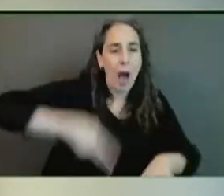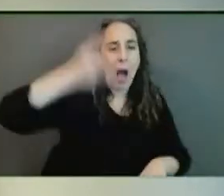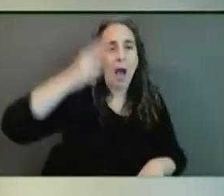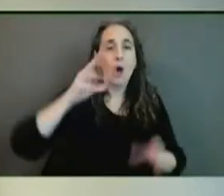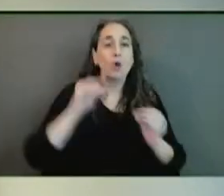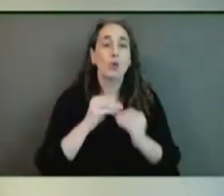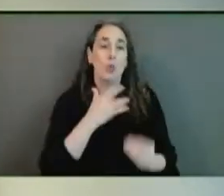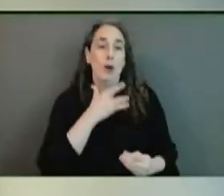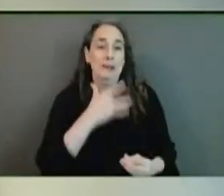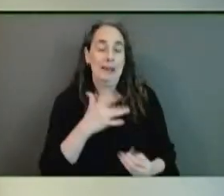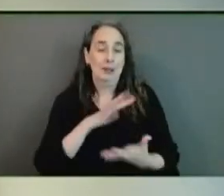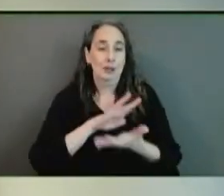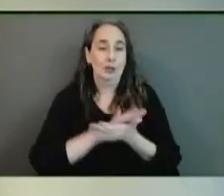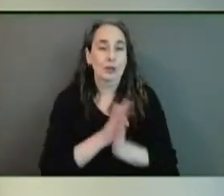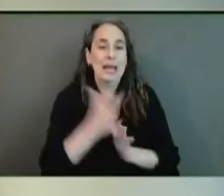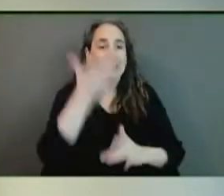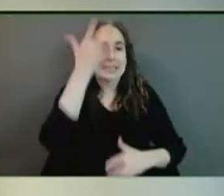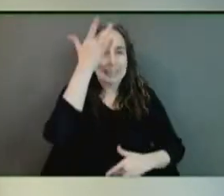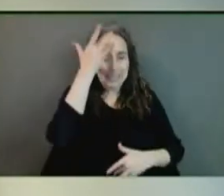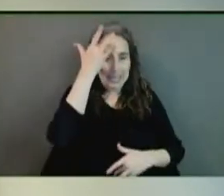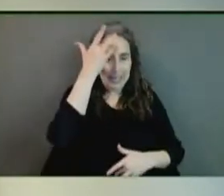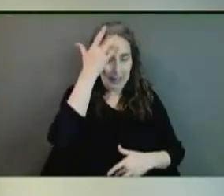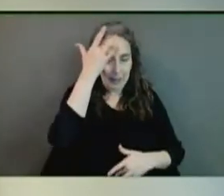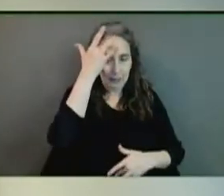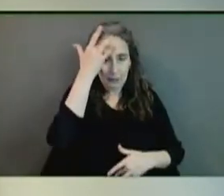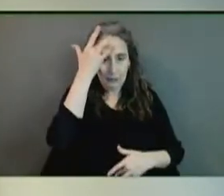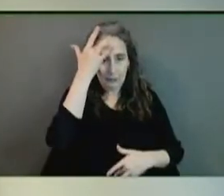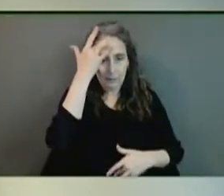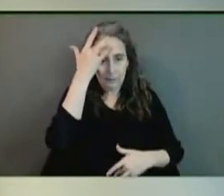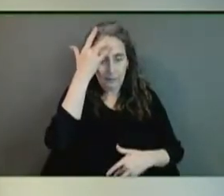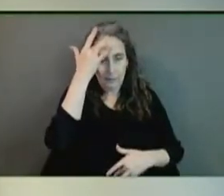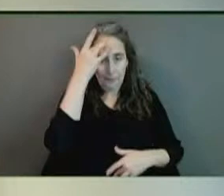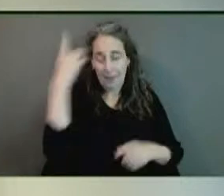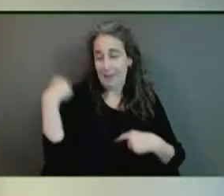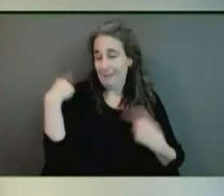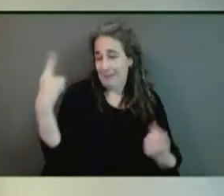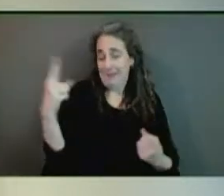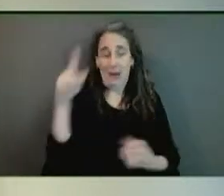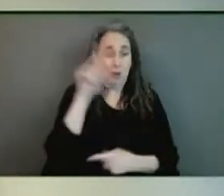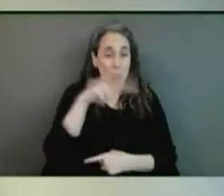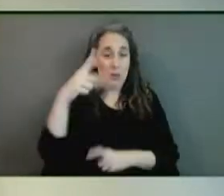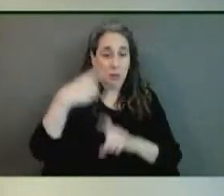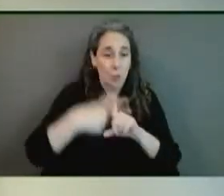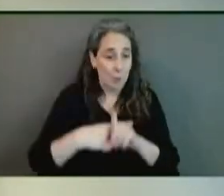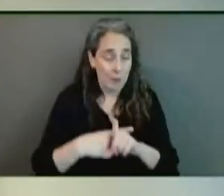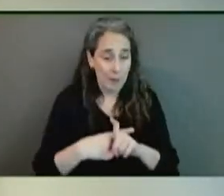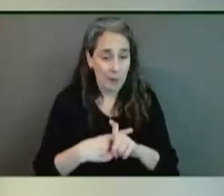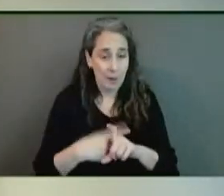very high. That means that you're more likely to contract